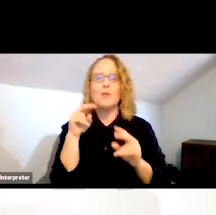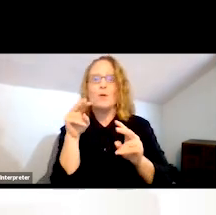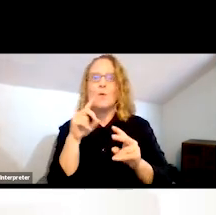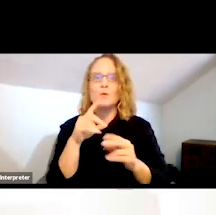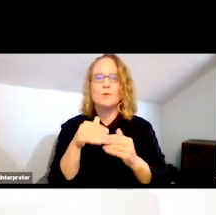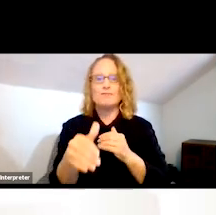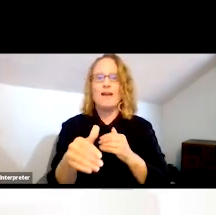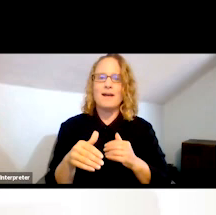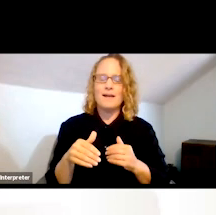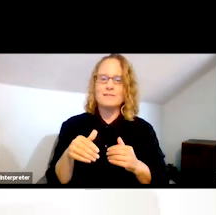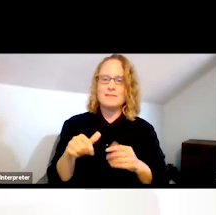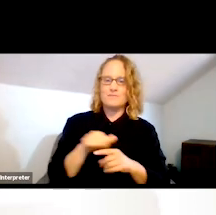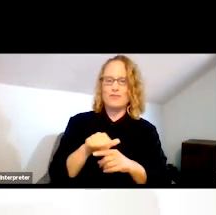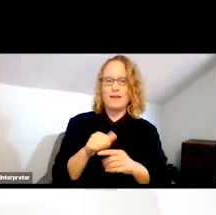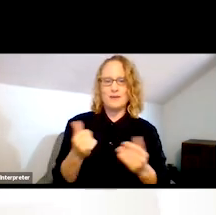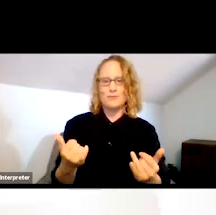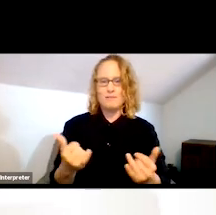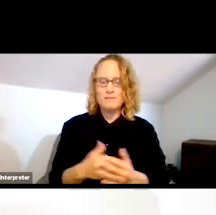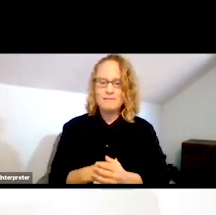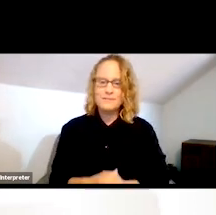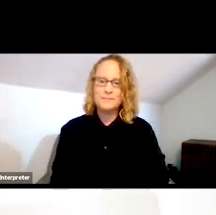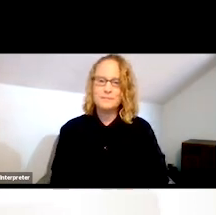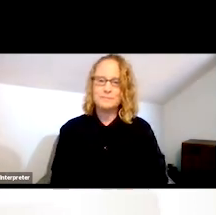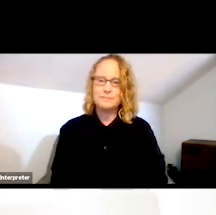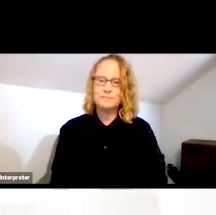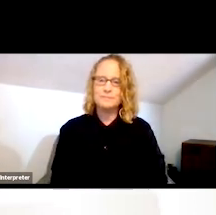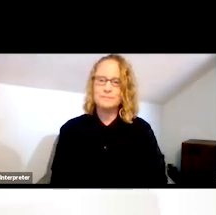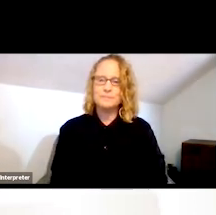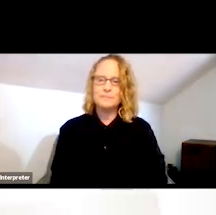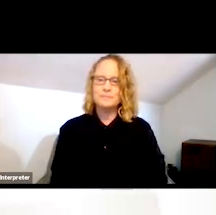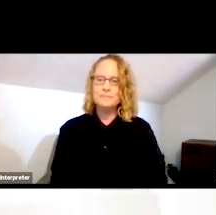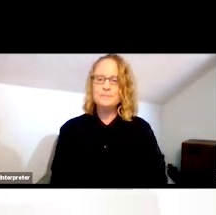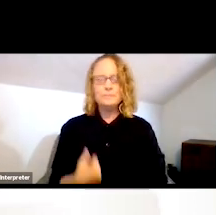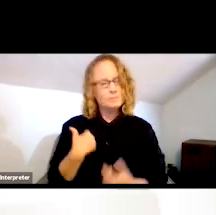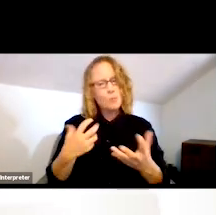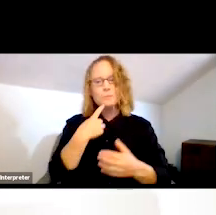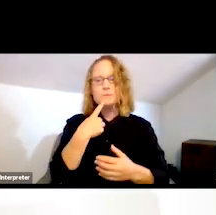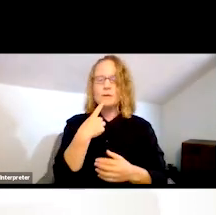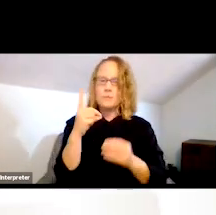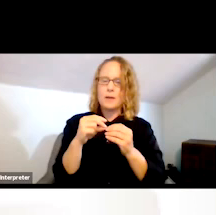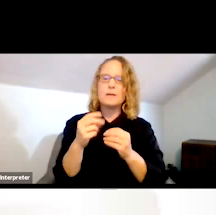that I shared with you guys that you could use today based on my lived experience.